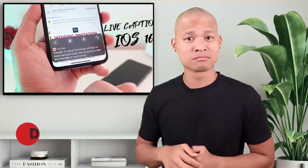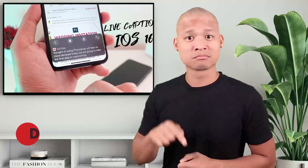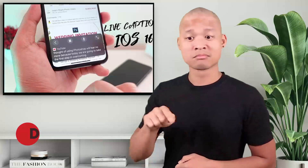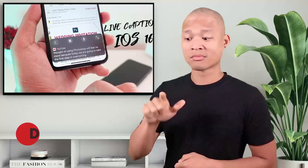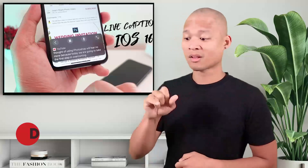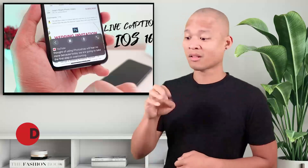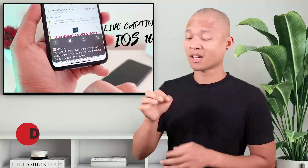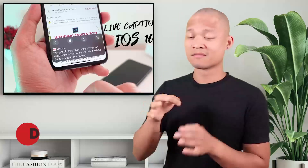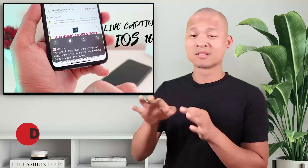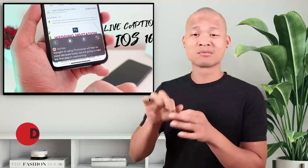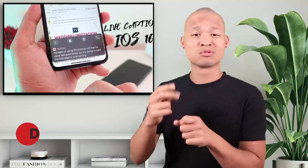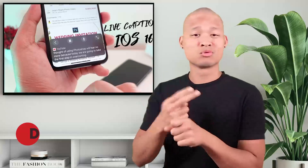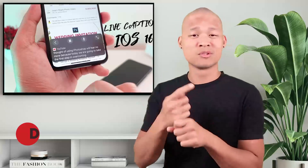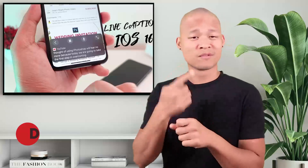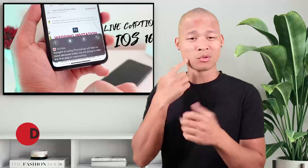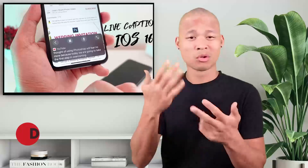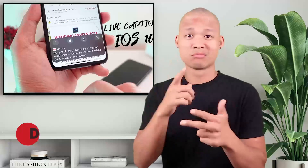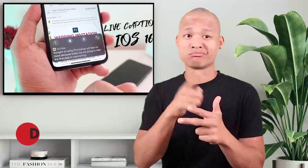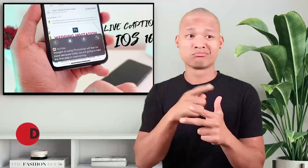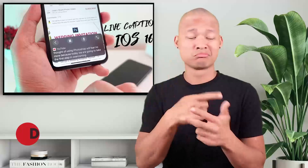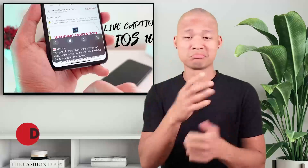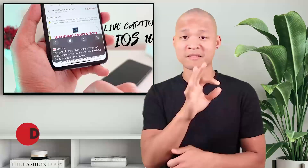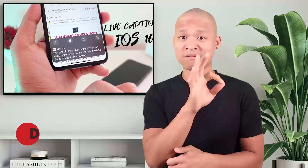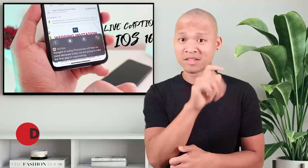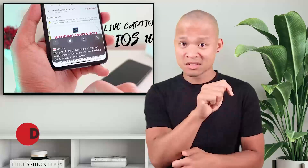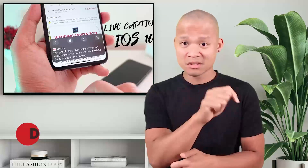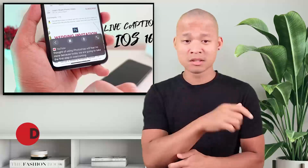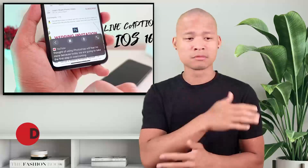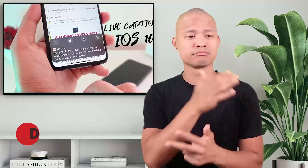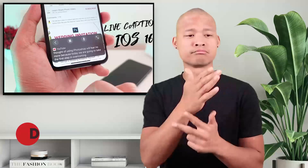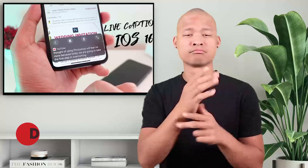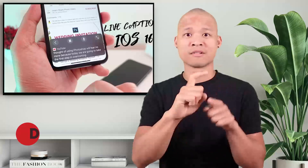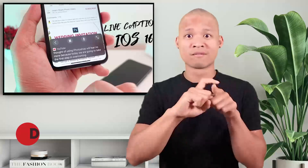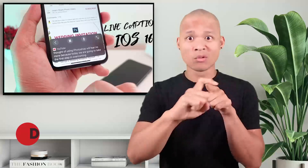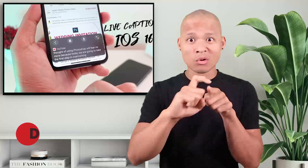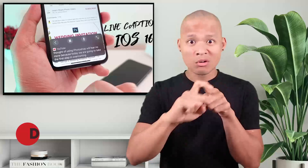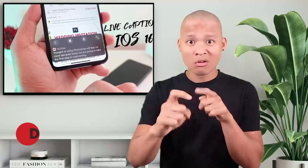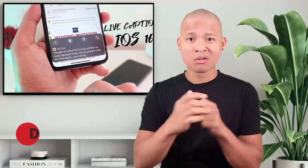Live captioning can be used for FaceTime, phone calls,